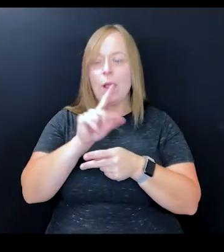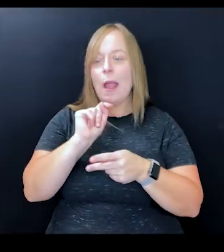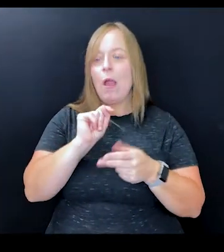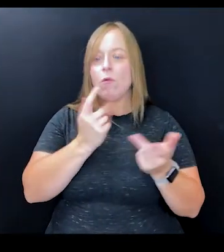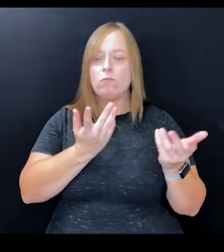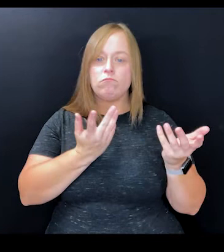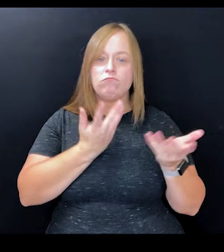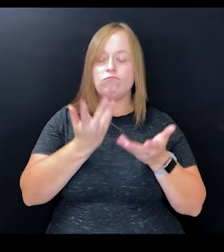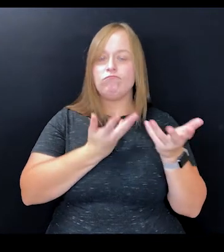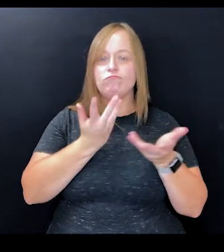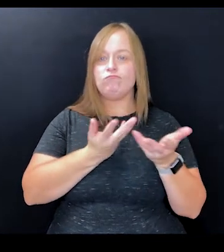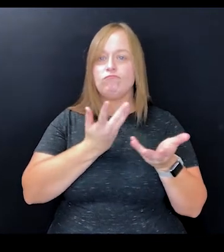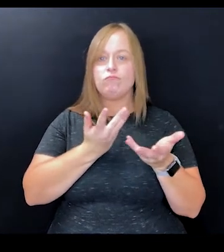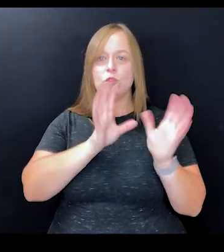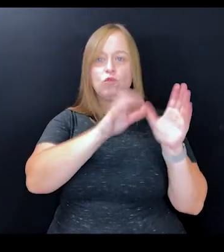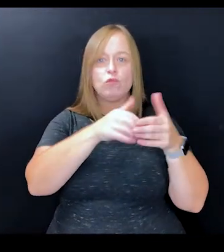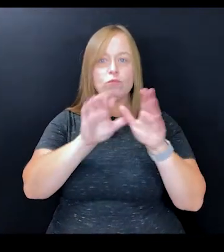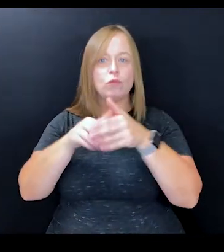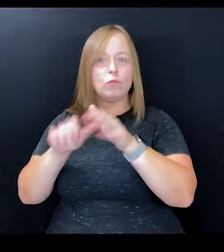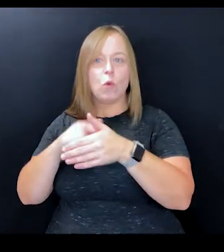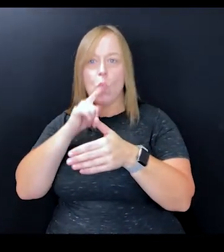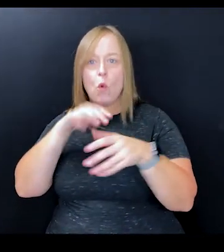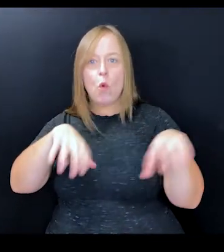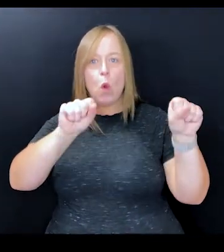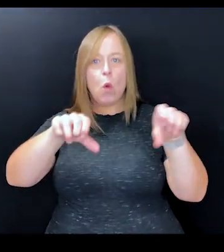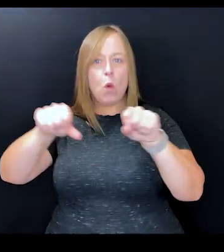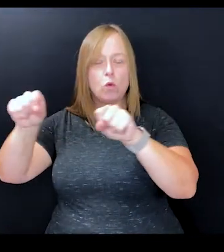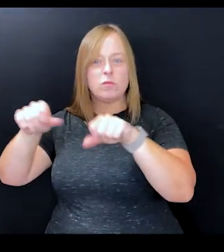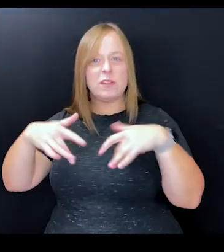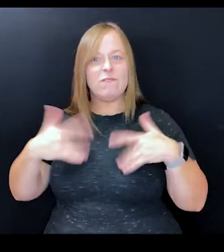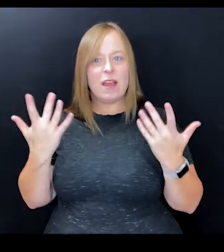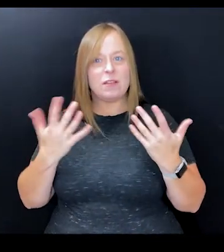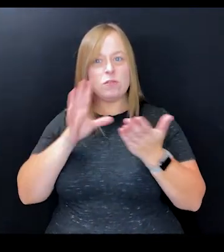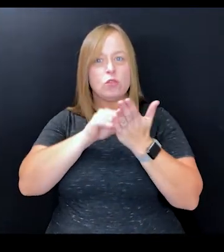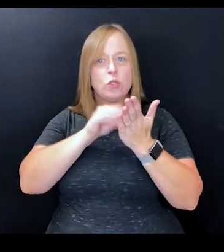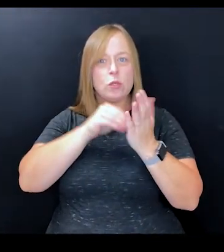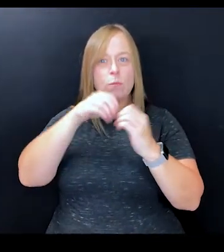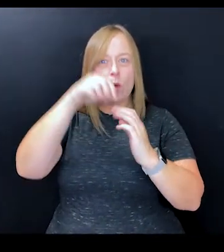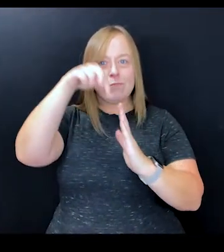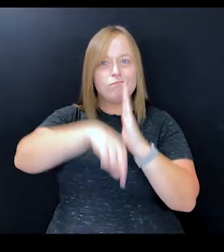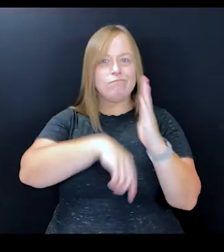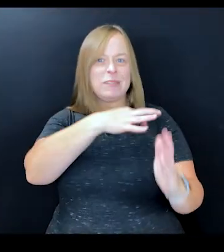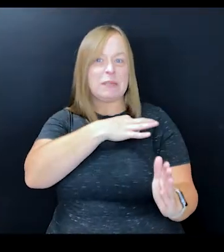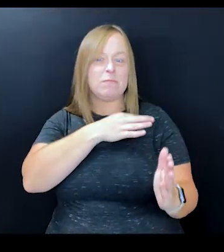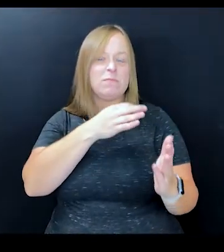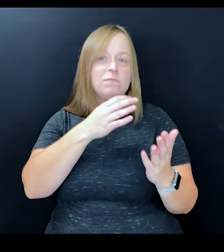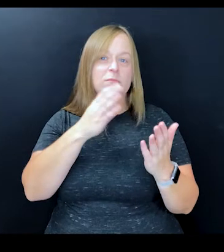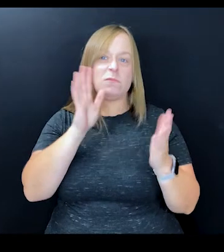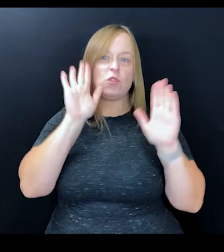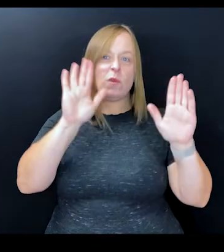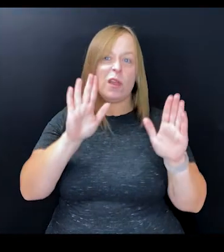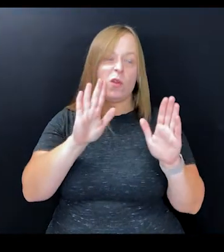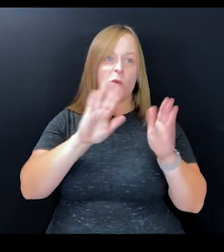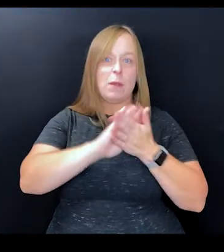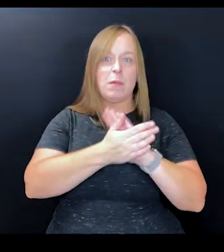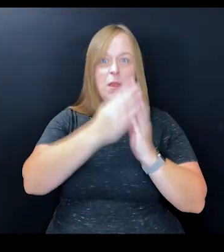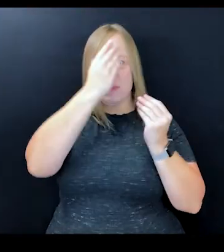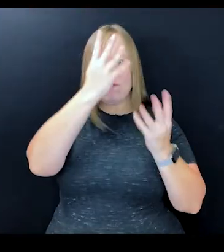the groups who are hosting these events to learn more about candidates is another great way to stay informed.